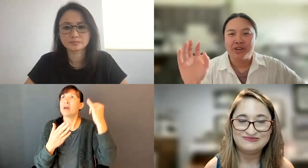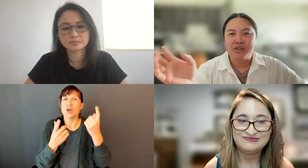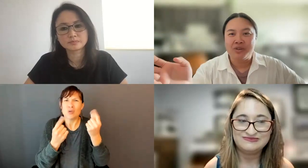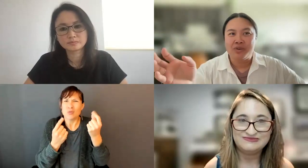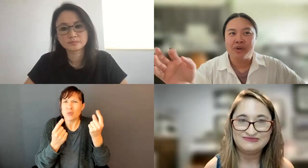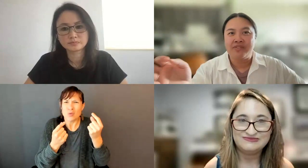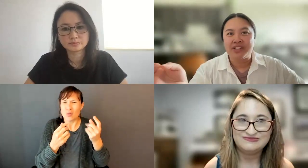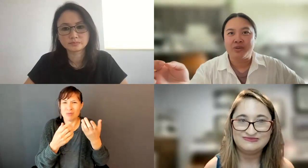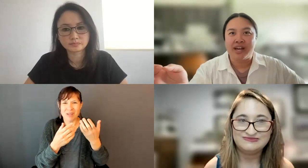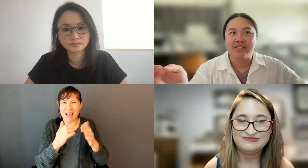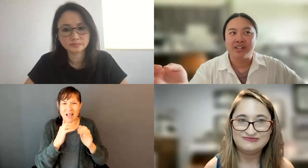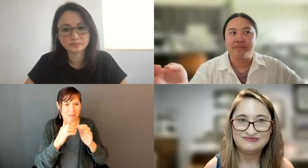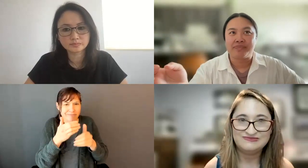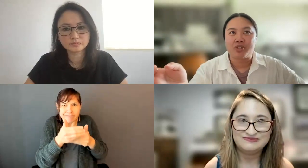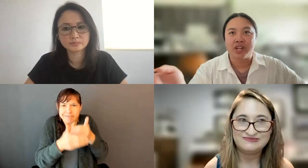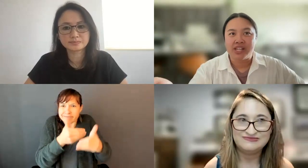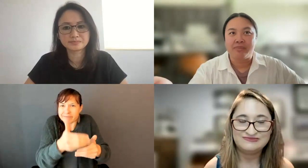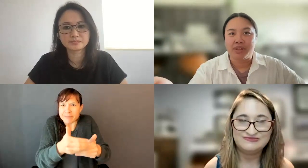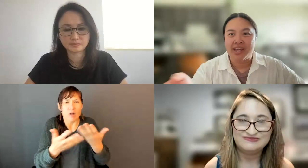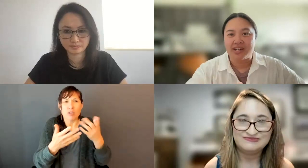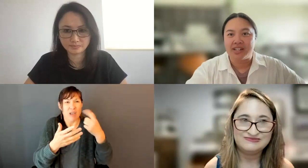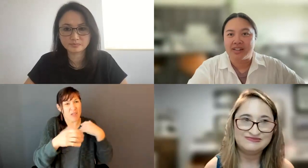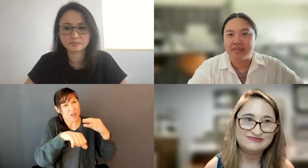So how can you, what advice do you have in creating a plan?